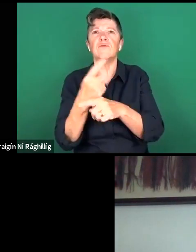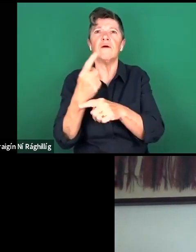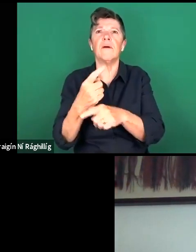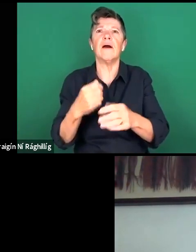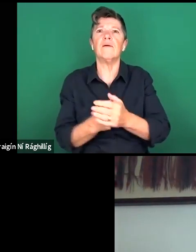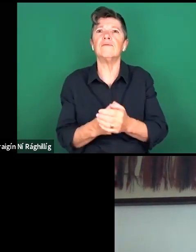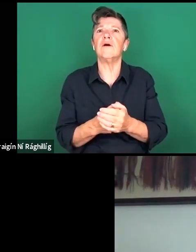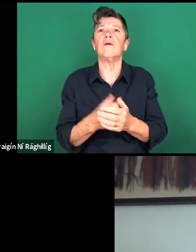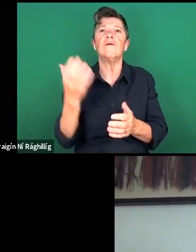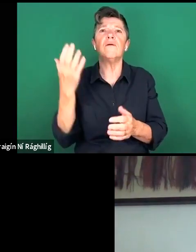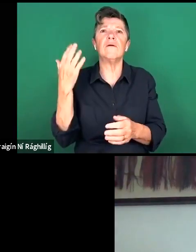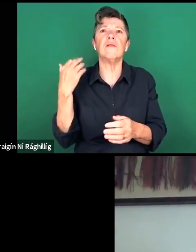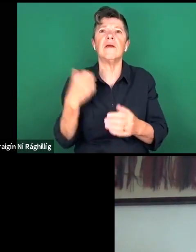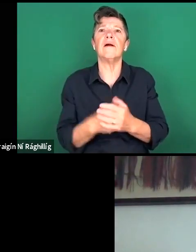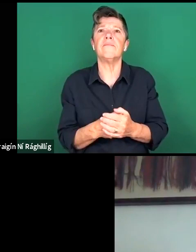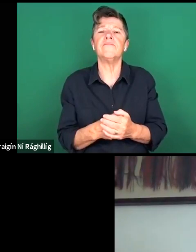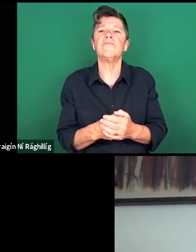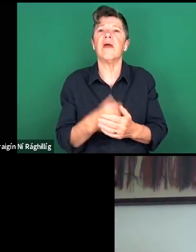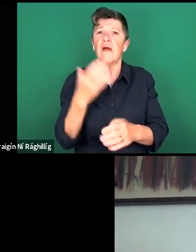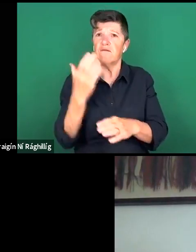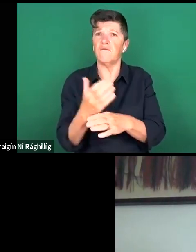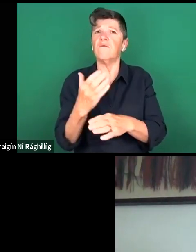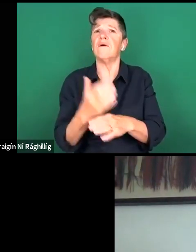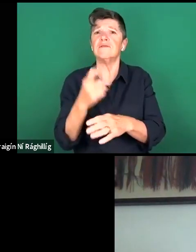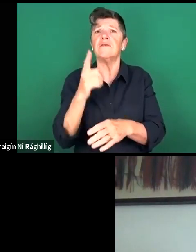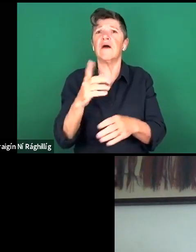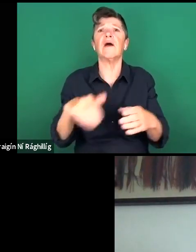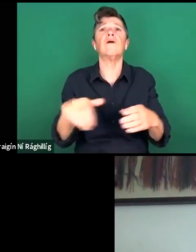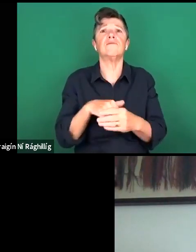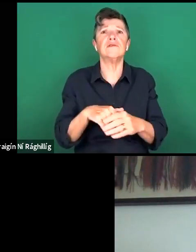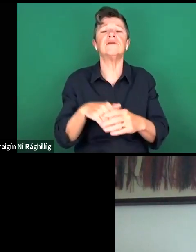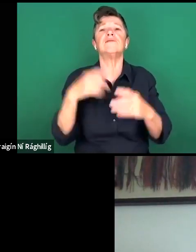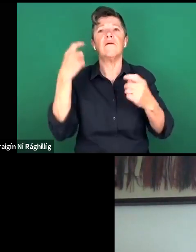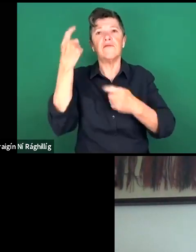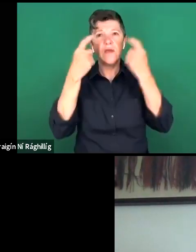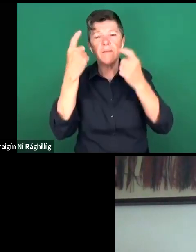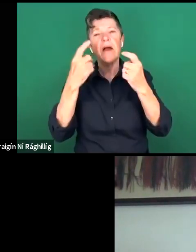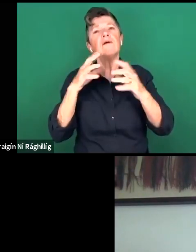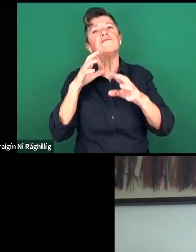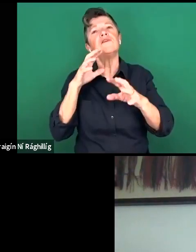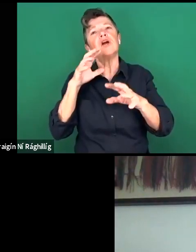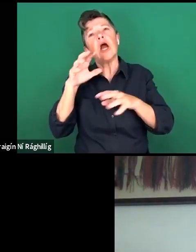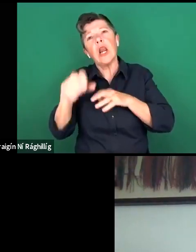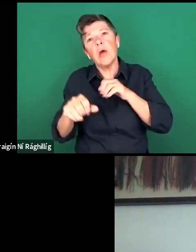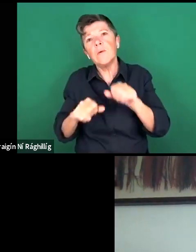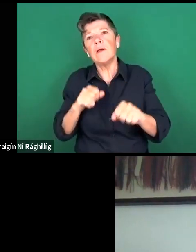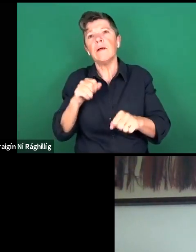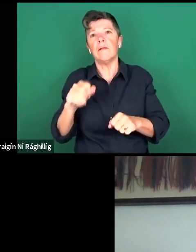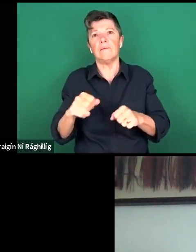why aren't you engaging with these questions